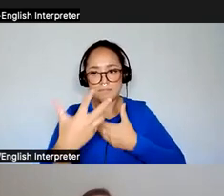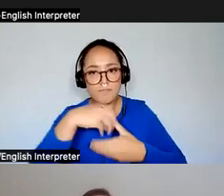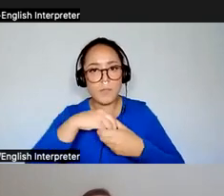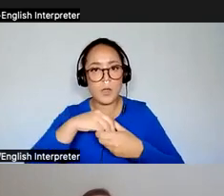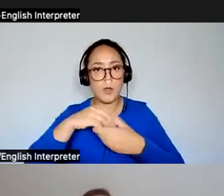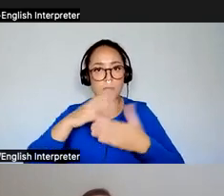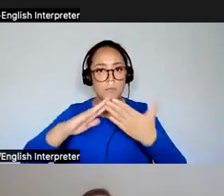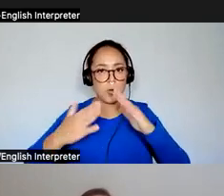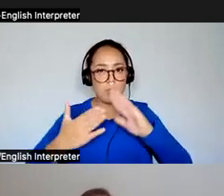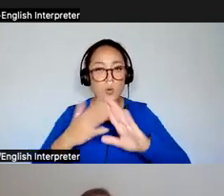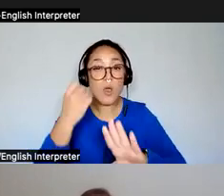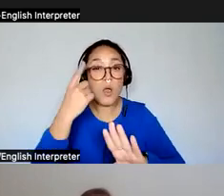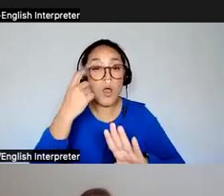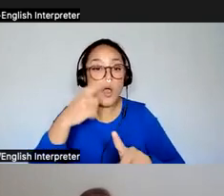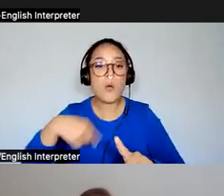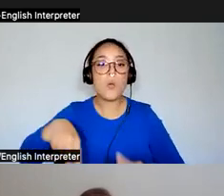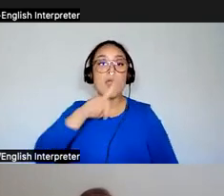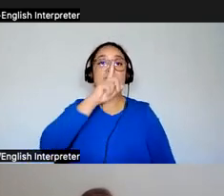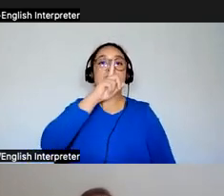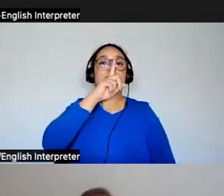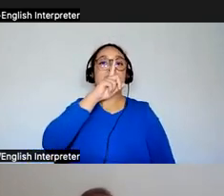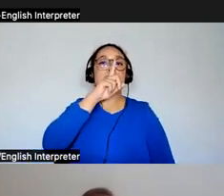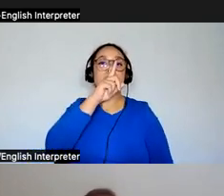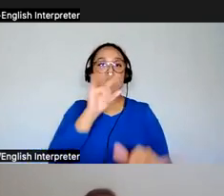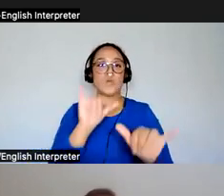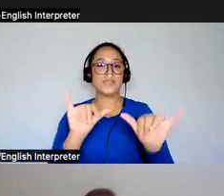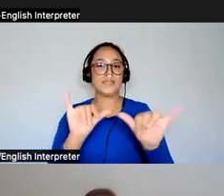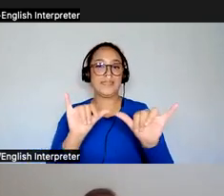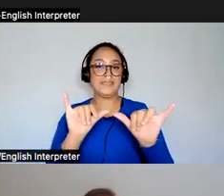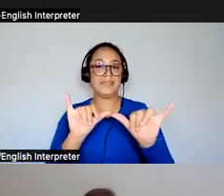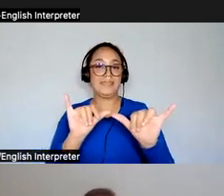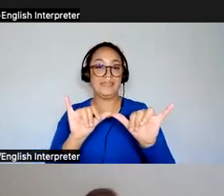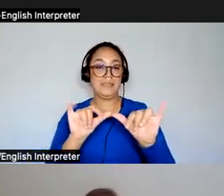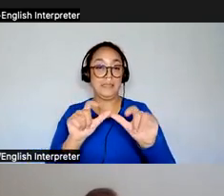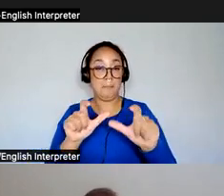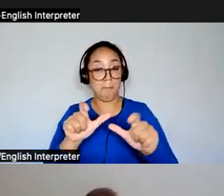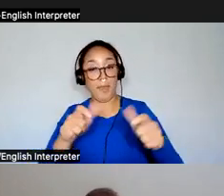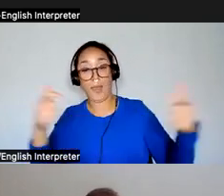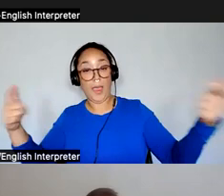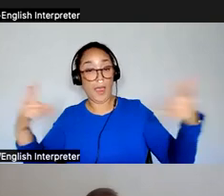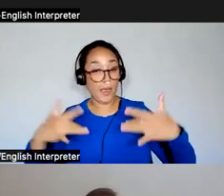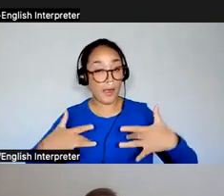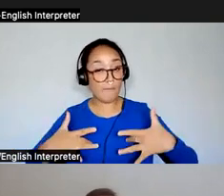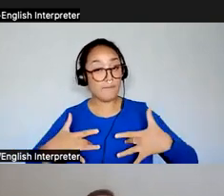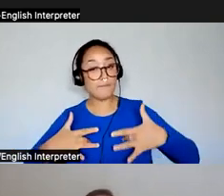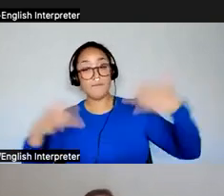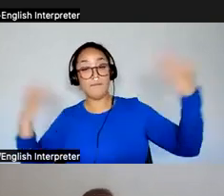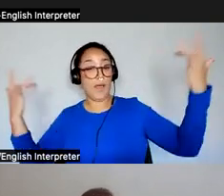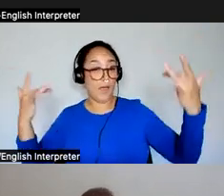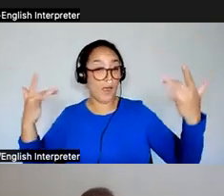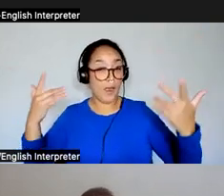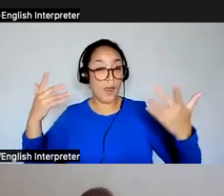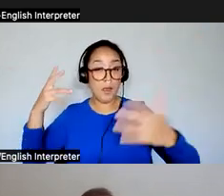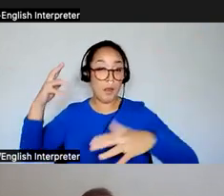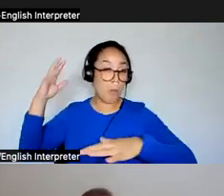So proposing that something something that's more like small scale, but is really meaningful,